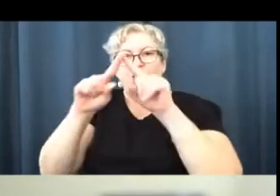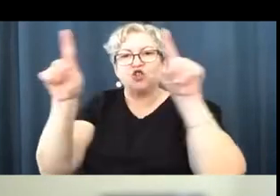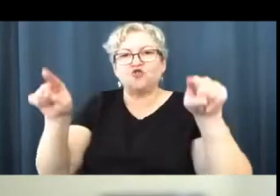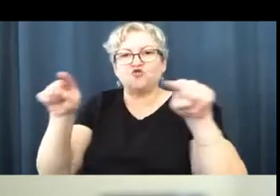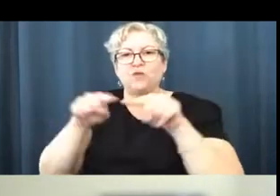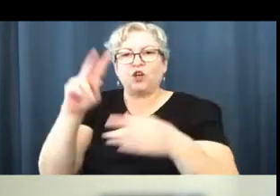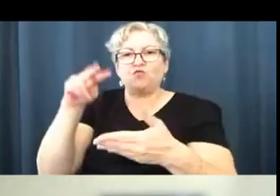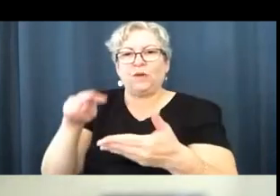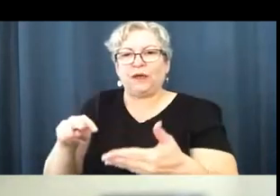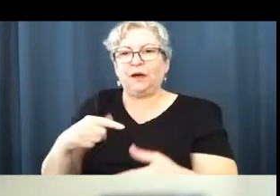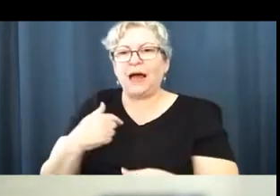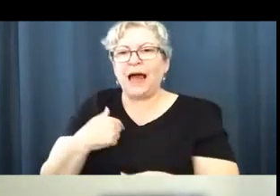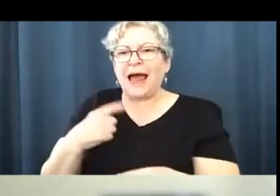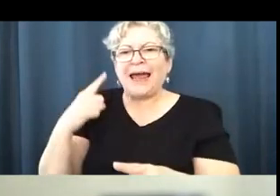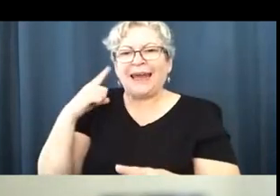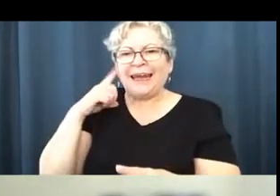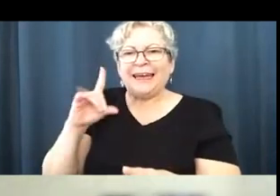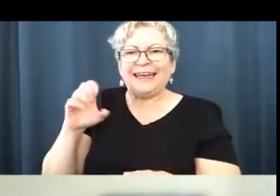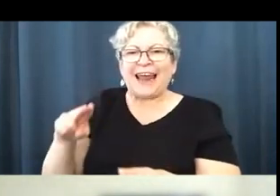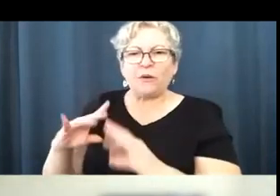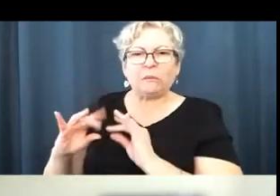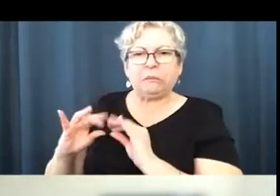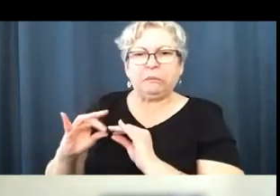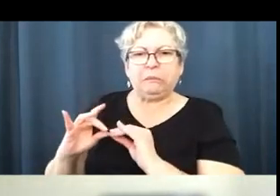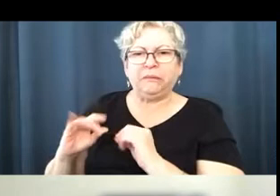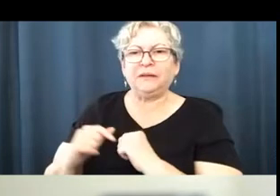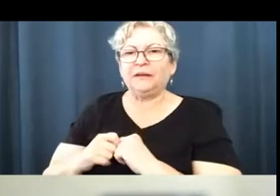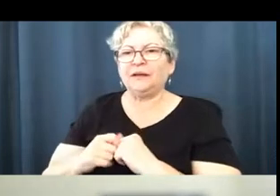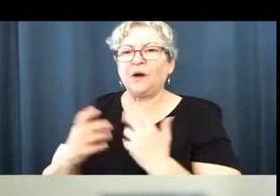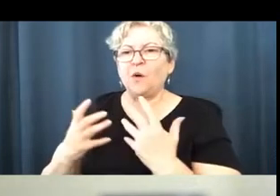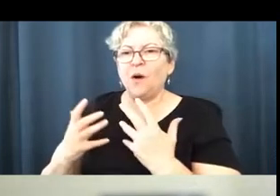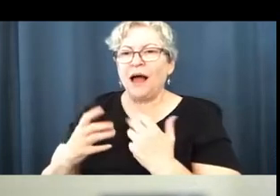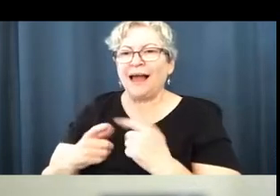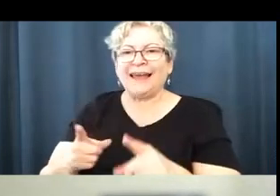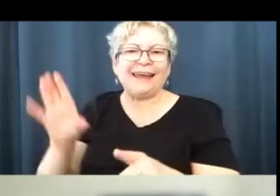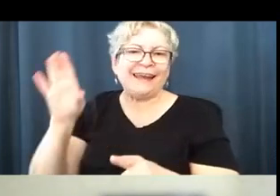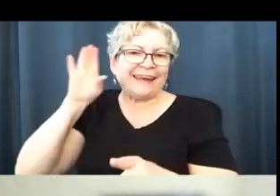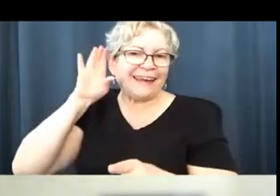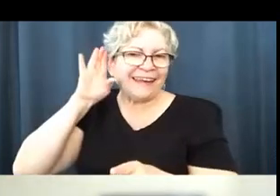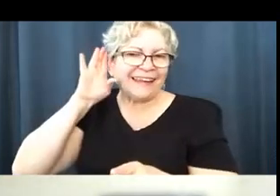I hear Darren's chattering in the background, and he listens to it at like a million words per minute.